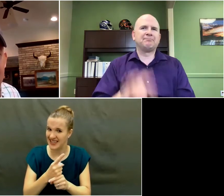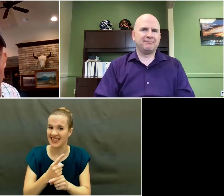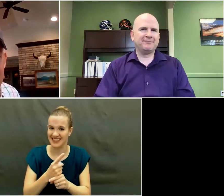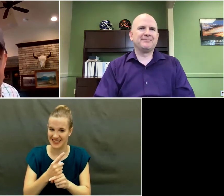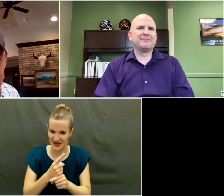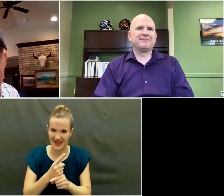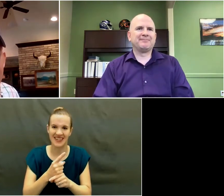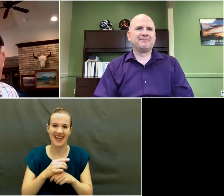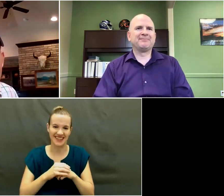Steve: Yes, 2008.